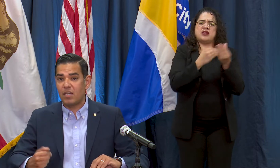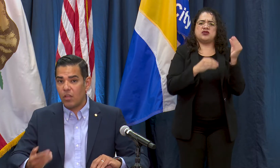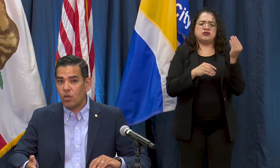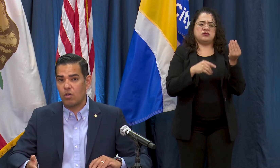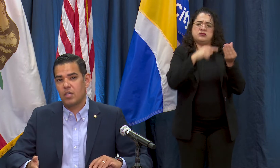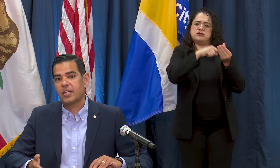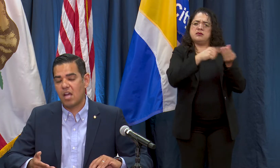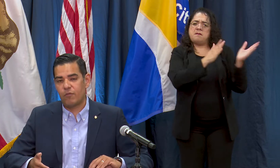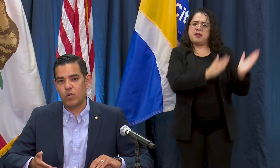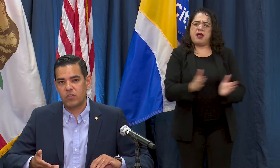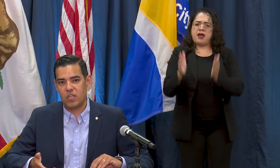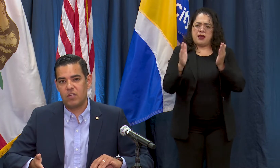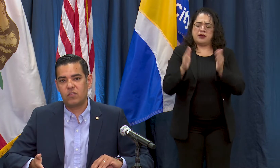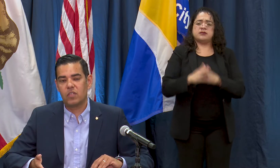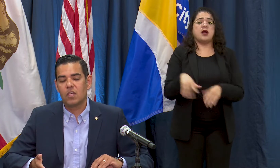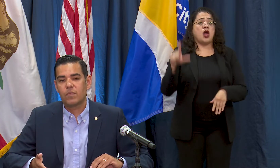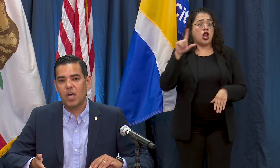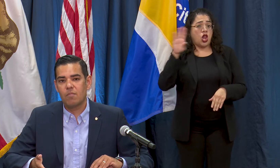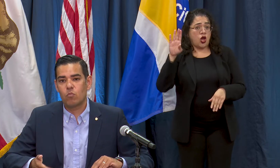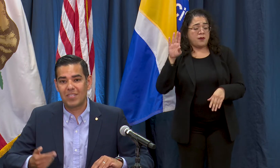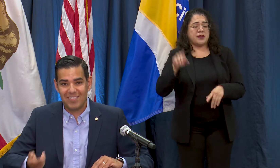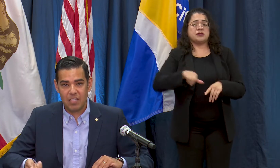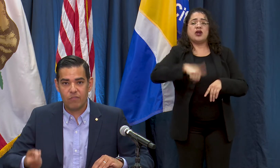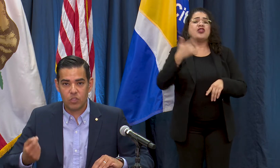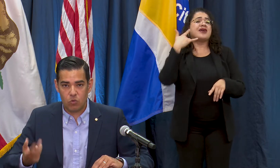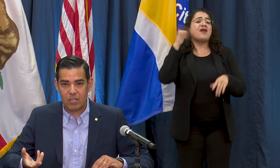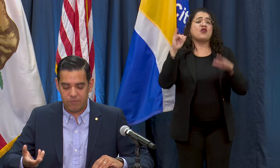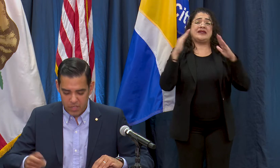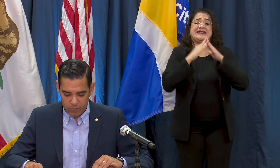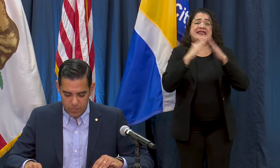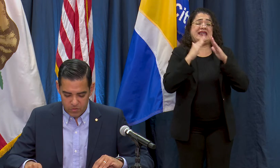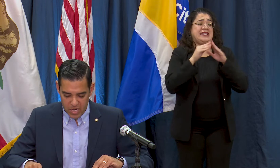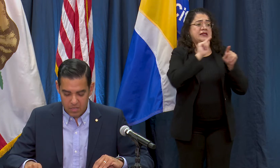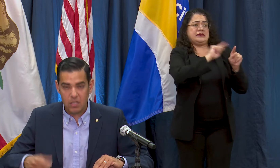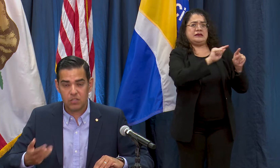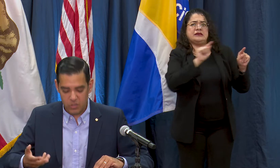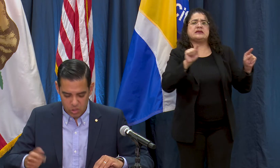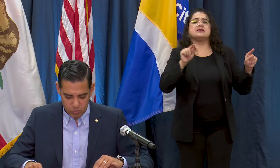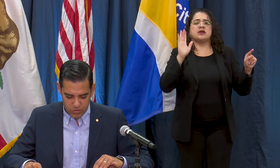other California cities receive direct funding from the state to deal with